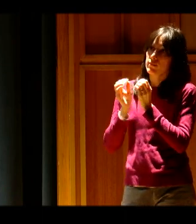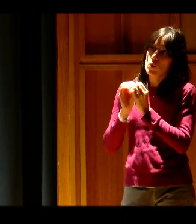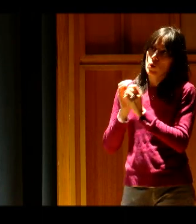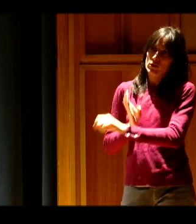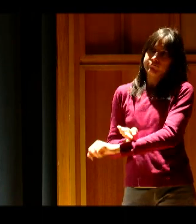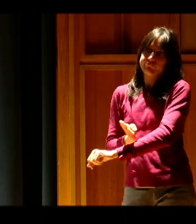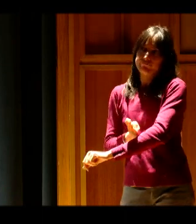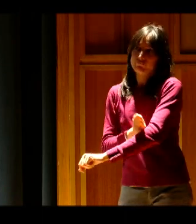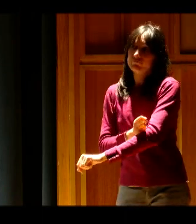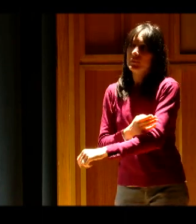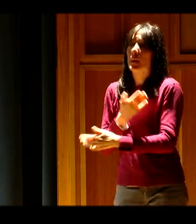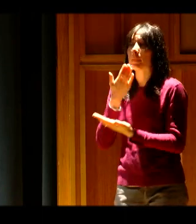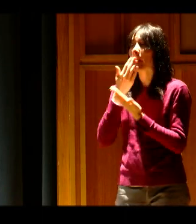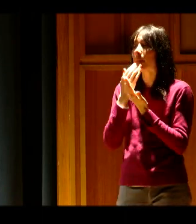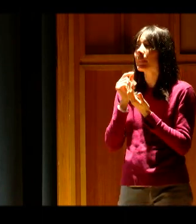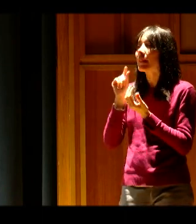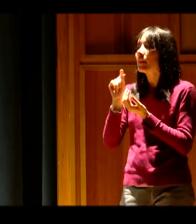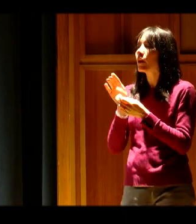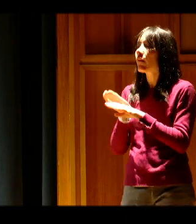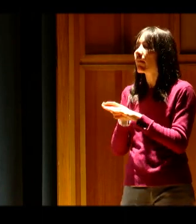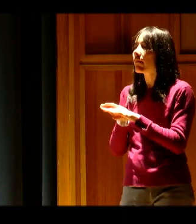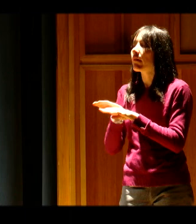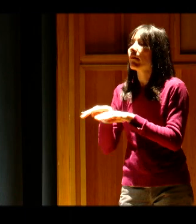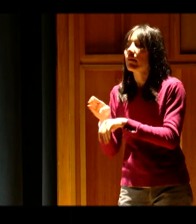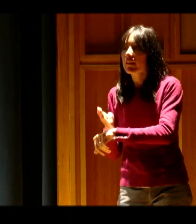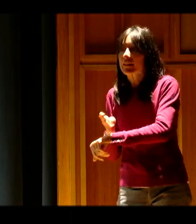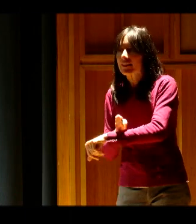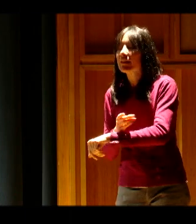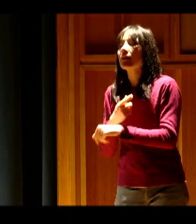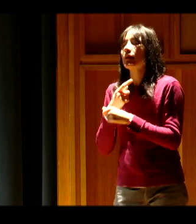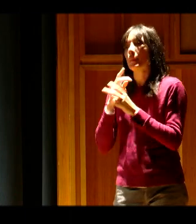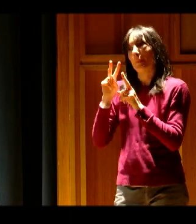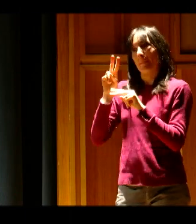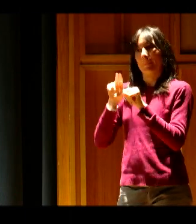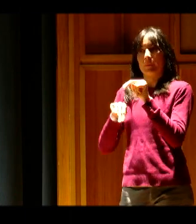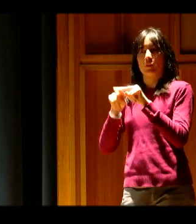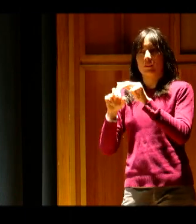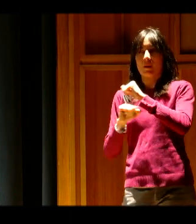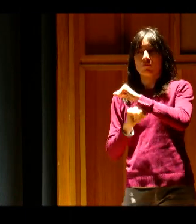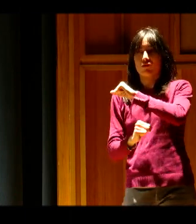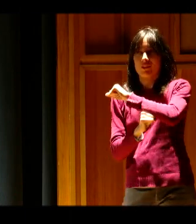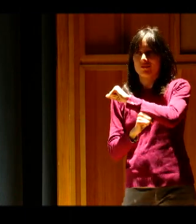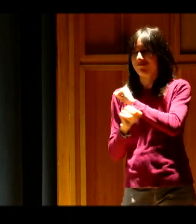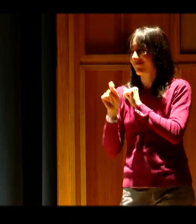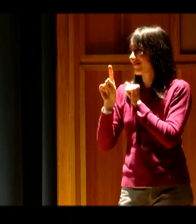we're gonna build that bridge that was talked about by Ken Kimmell this morning, together as a cultural